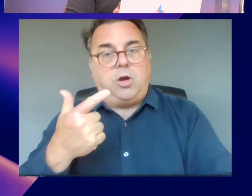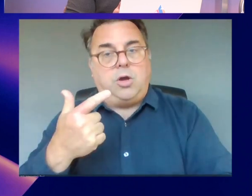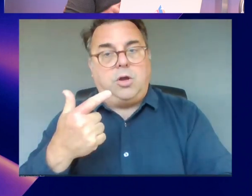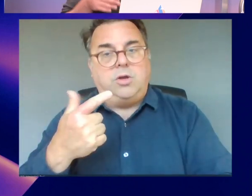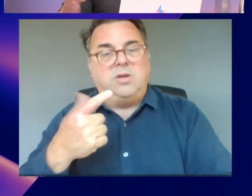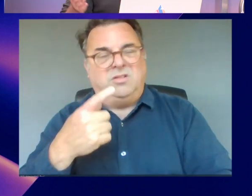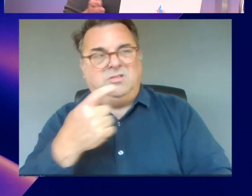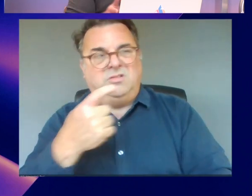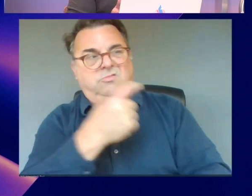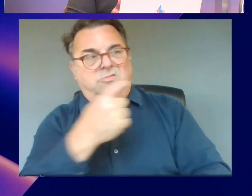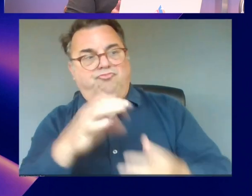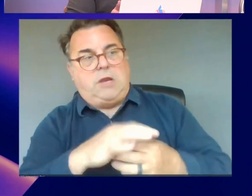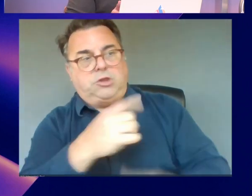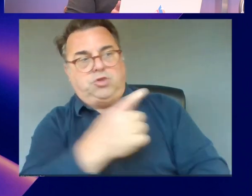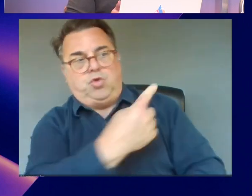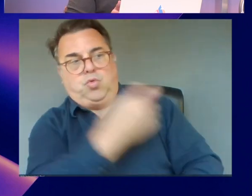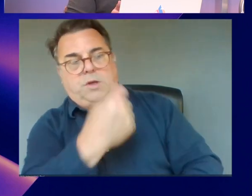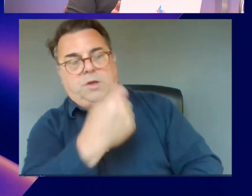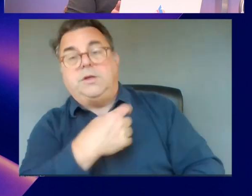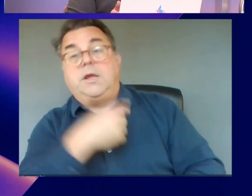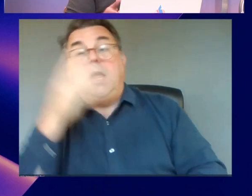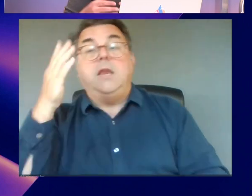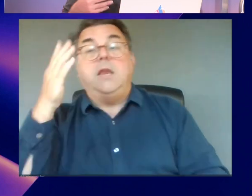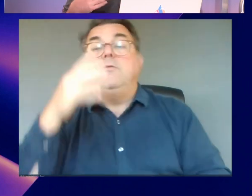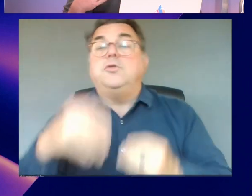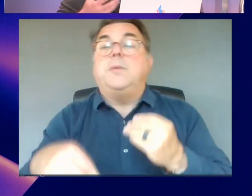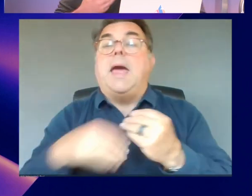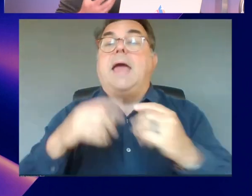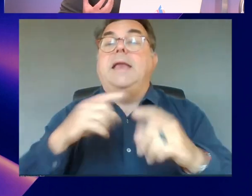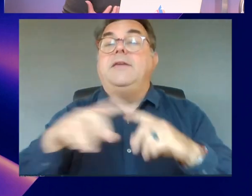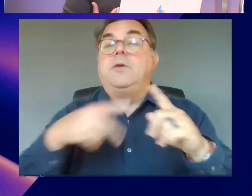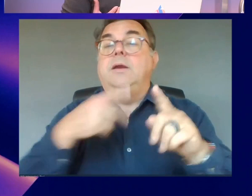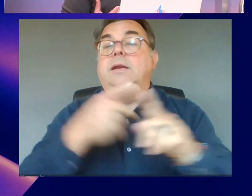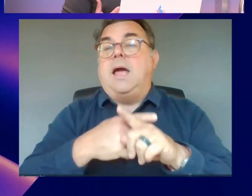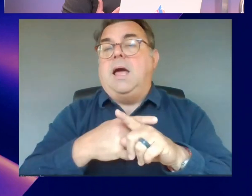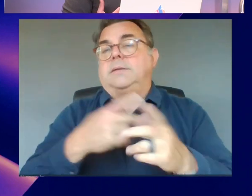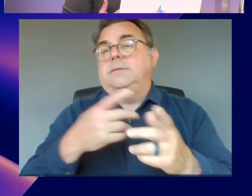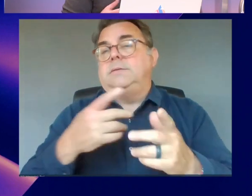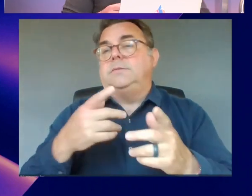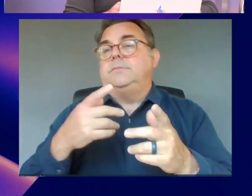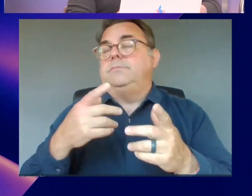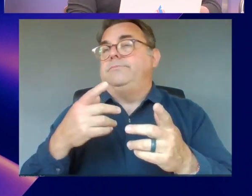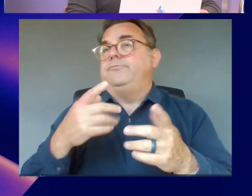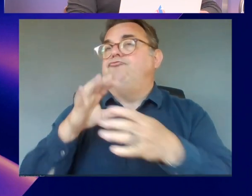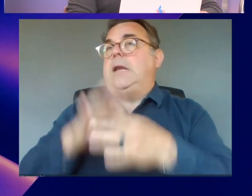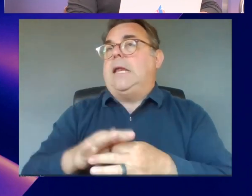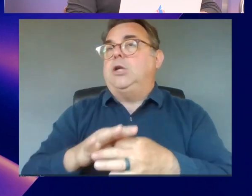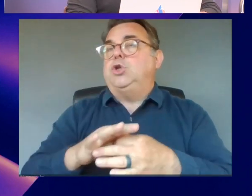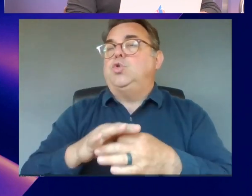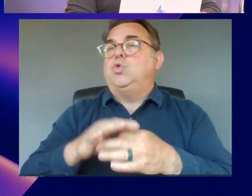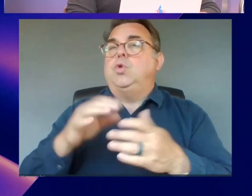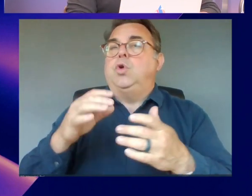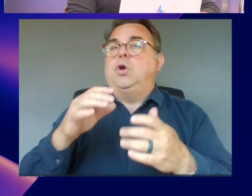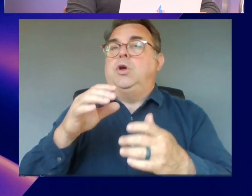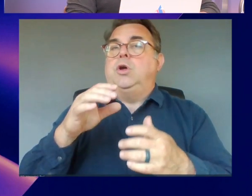So, and in the future, we will be adding other resources to form your serverless architecture. And so, the first thing I would do